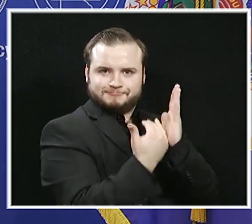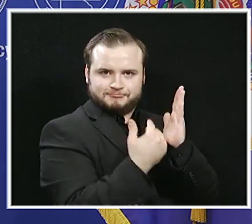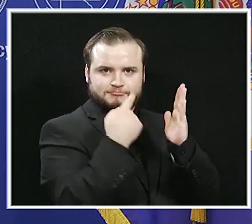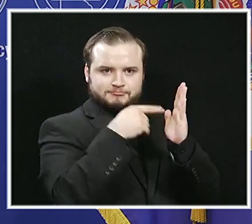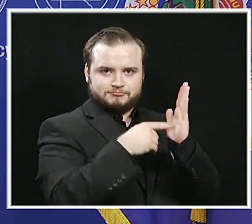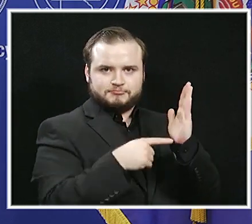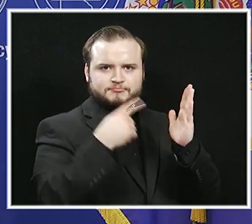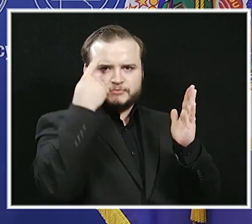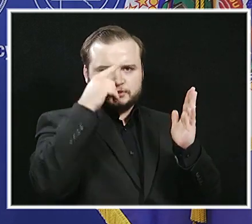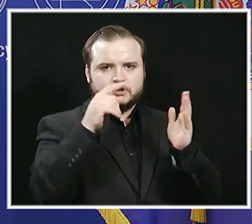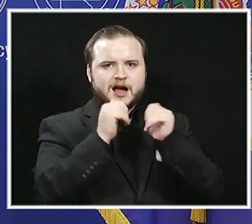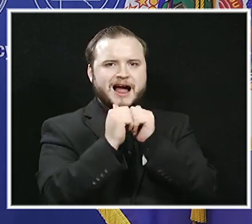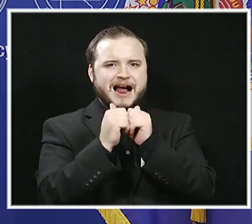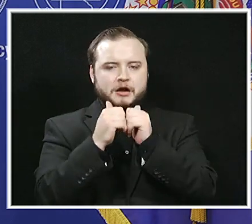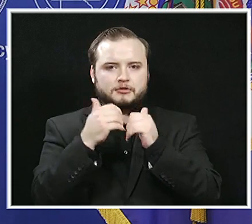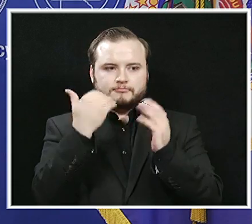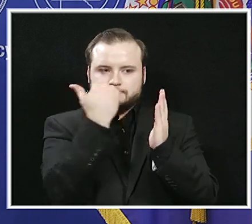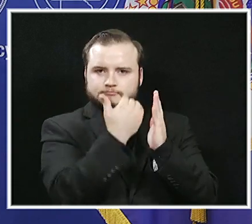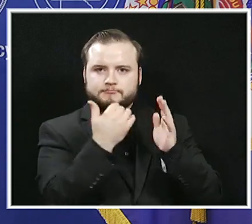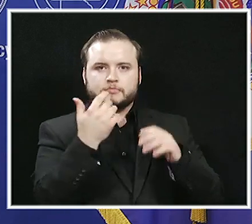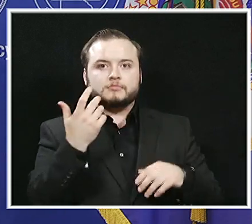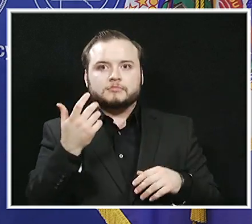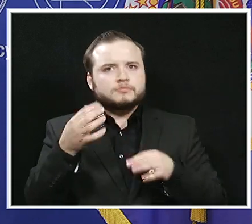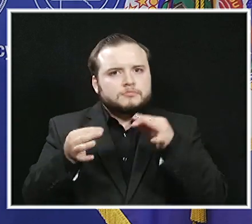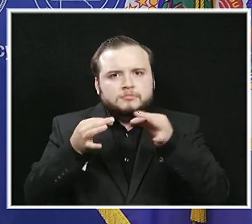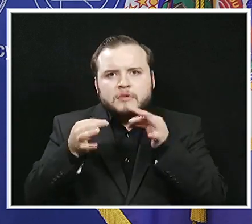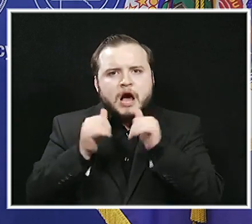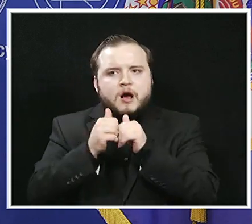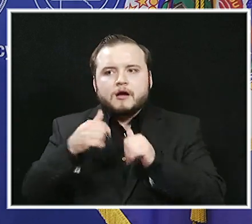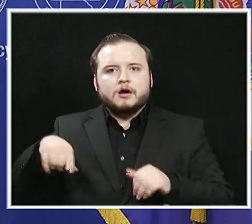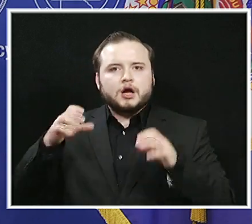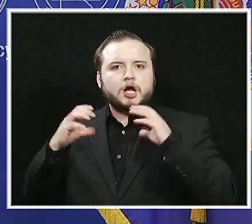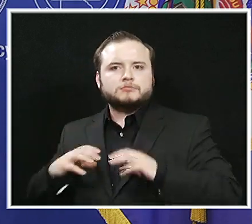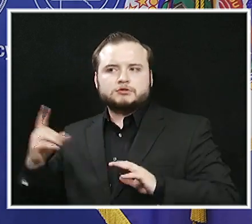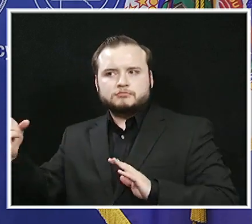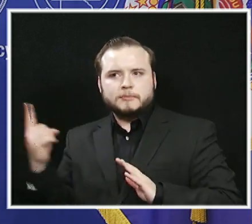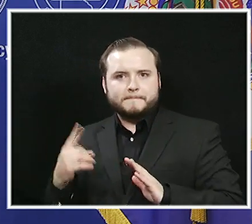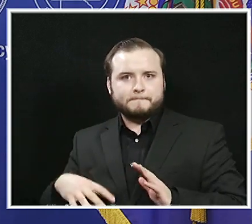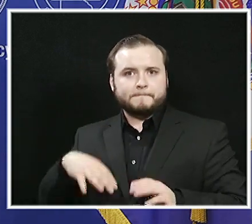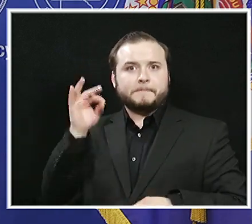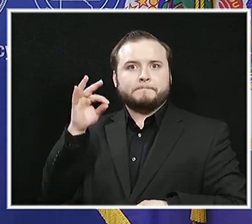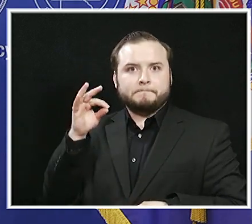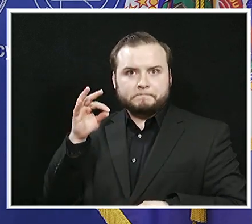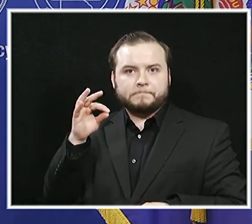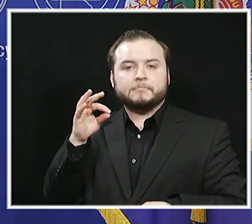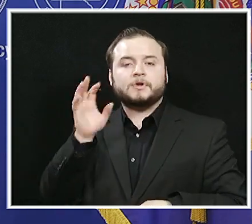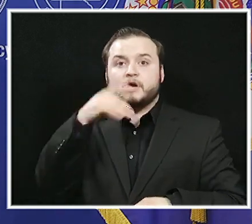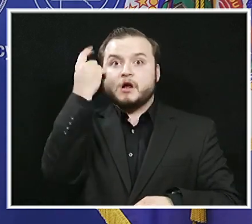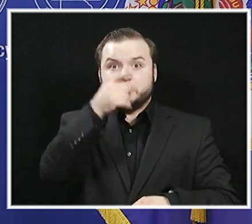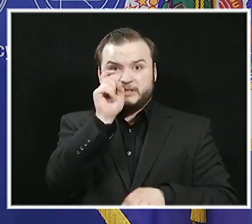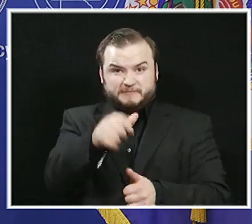COVID-19 preparedness on mn.gov/deed/safework. We've adapted it a little bit to include guidance around customer pickup and delivery.